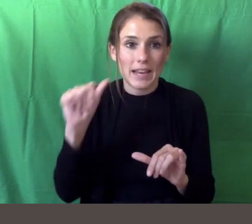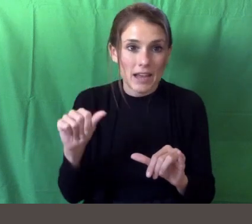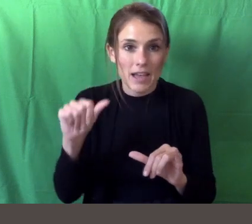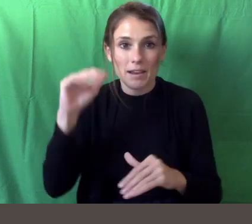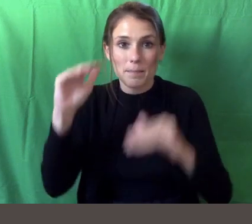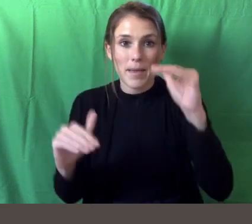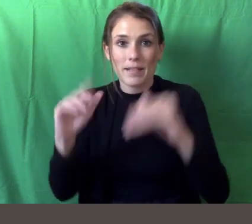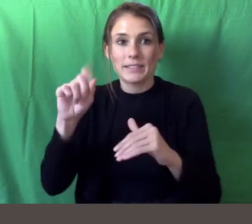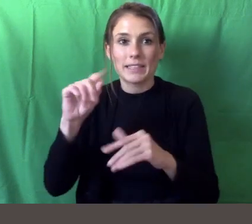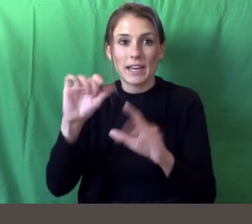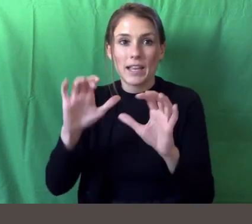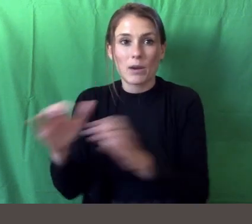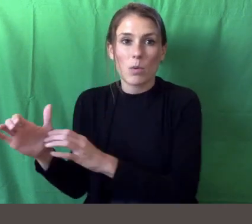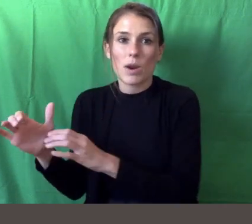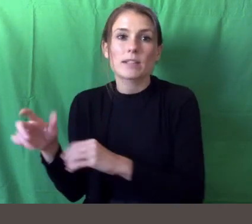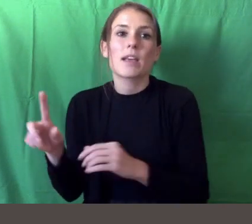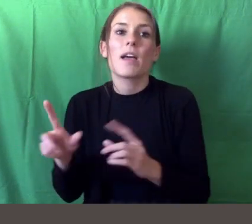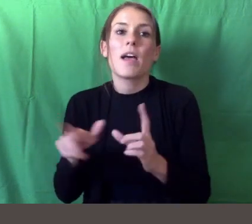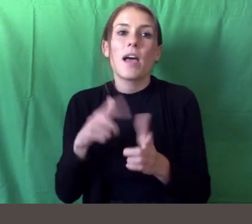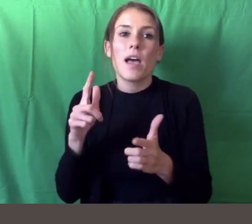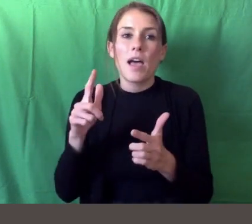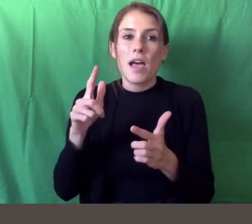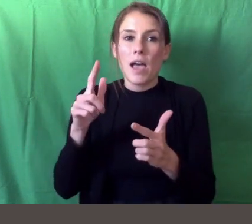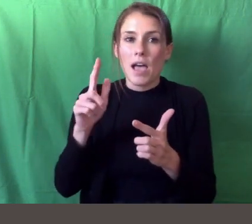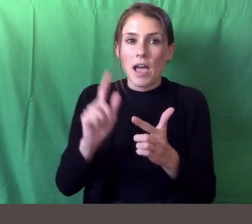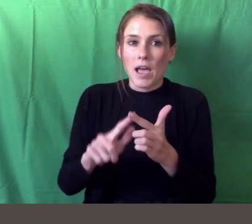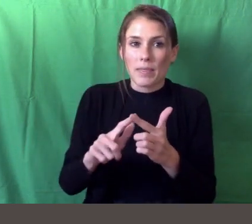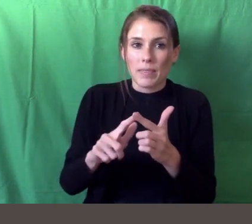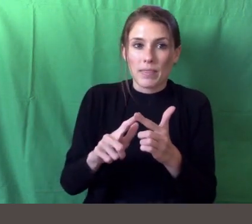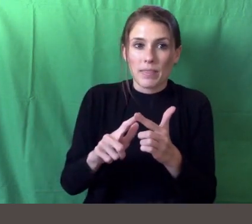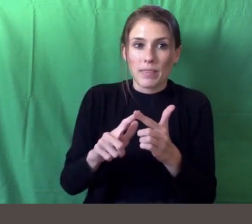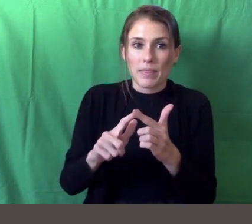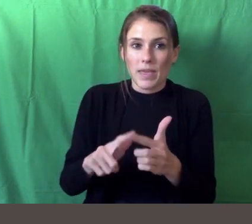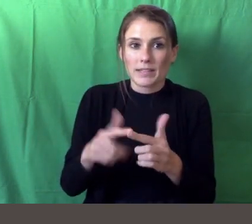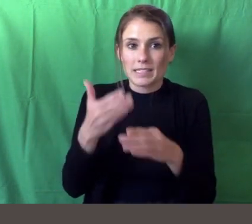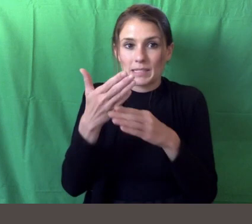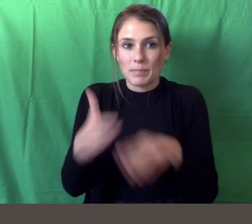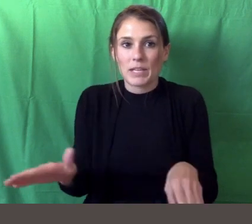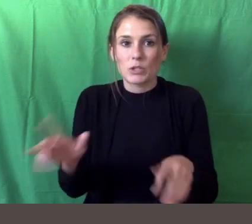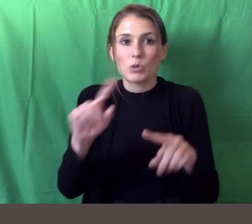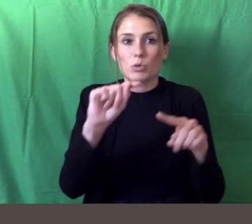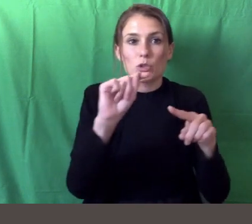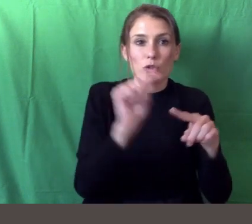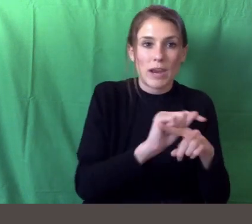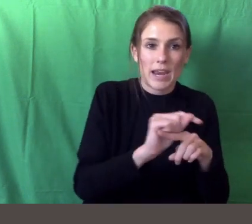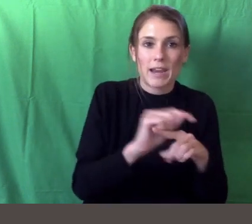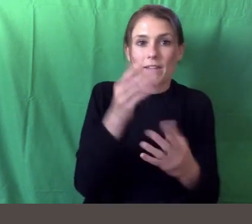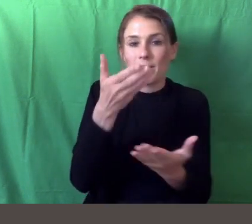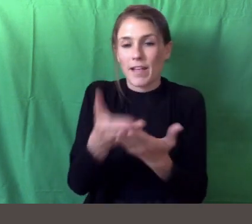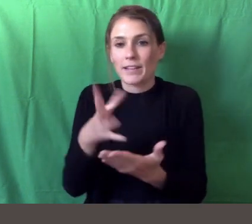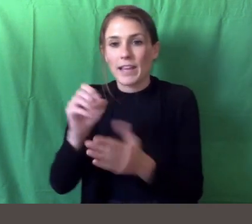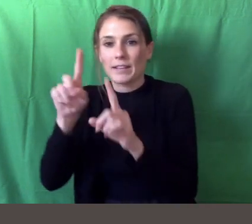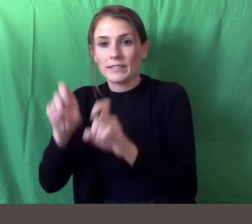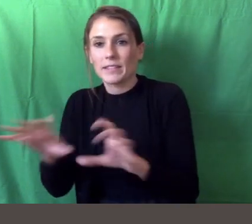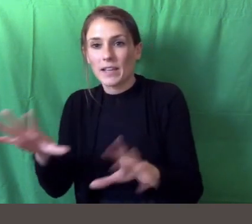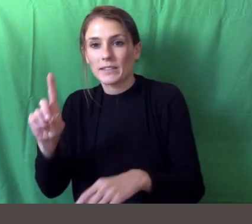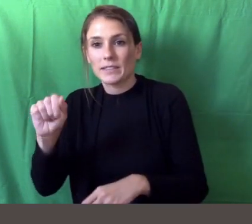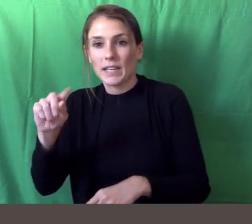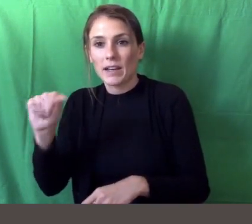the data by those known categories into training, validation, and test data, such that they're well-represented in each of those buckets.